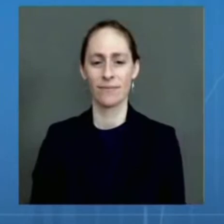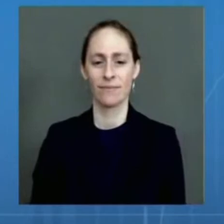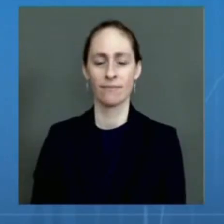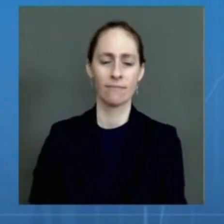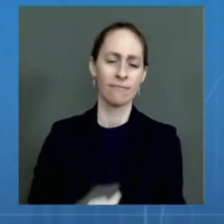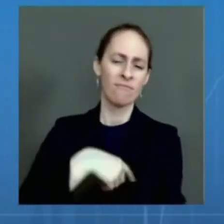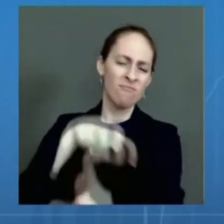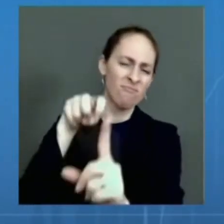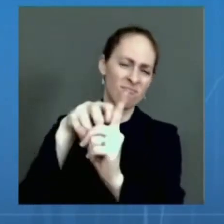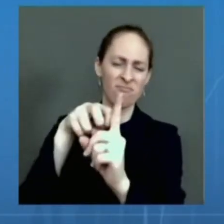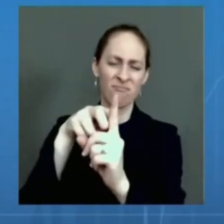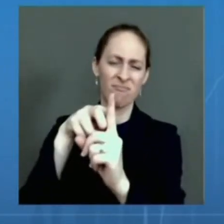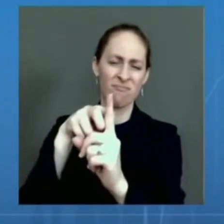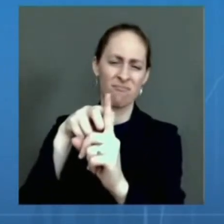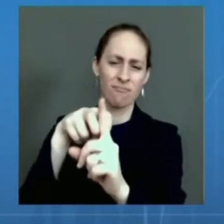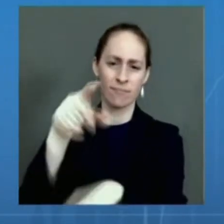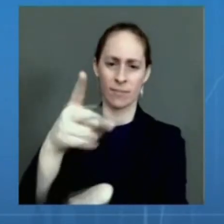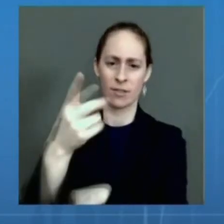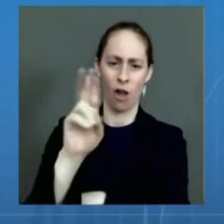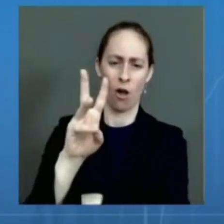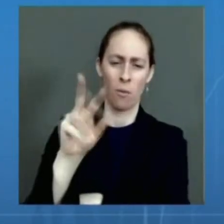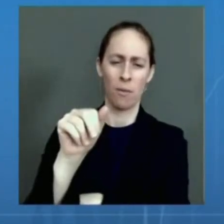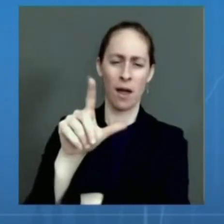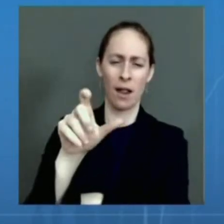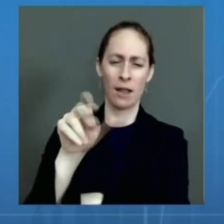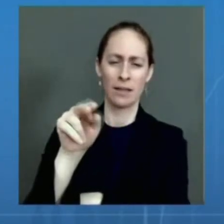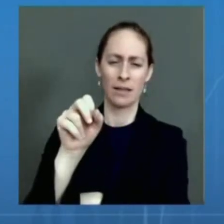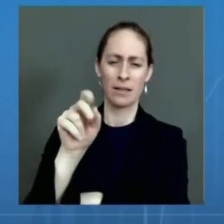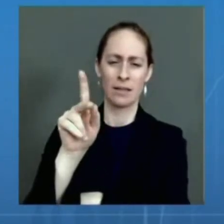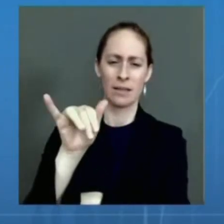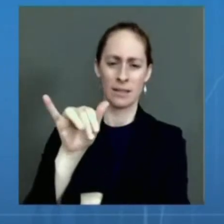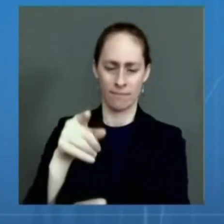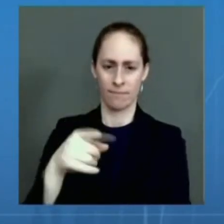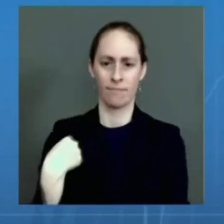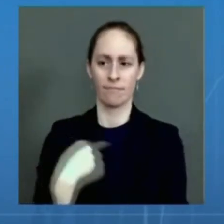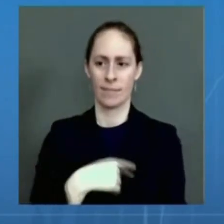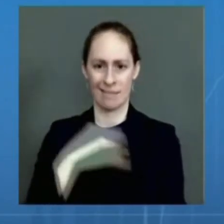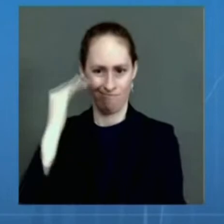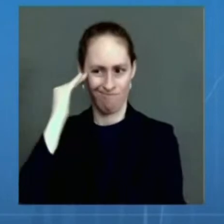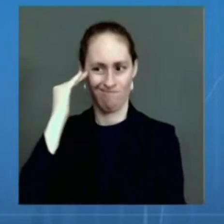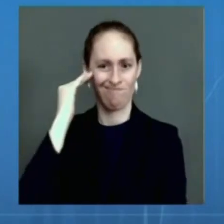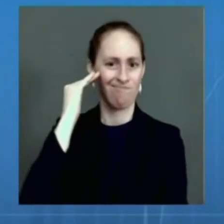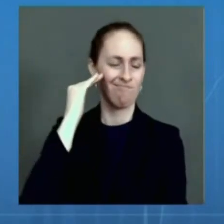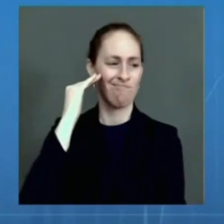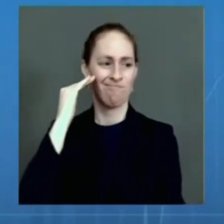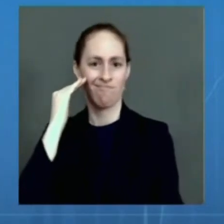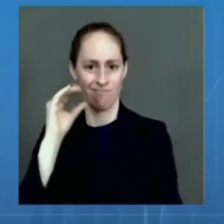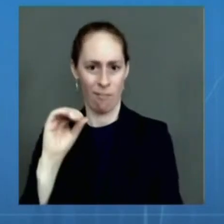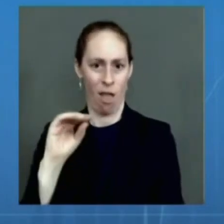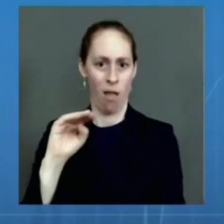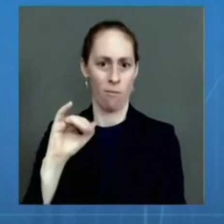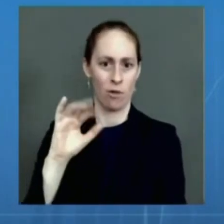SORRY ABOUT THAT. OKAY THIS IS A QUESTION FOR DR.